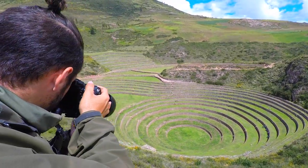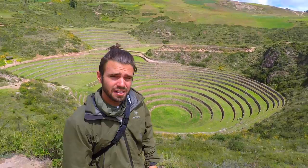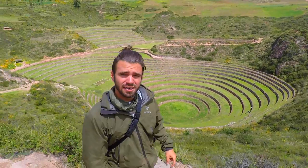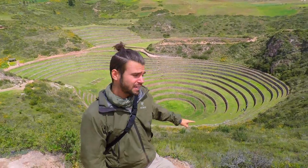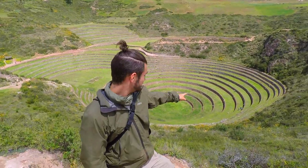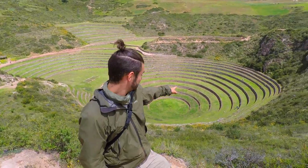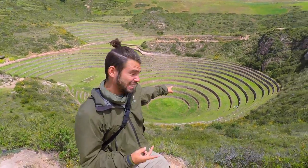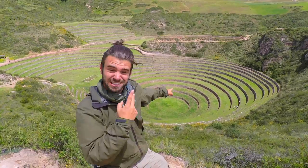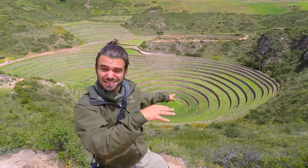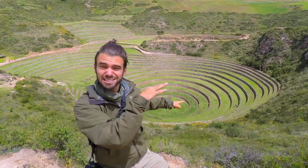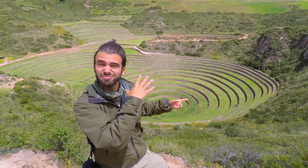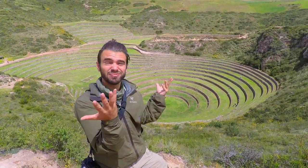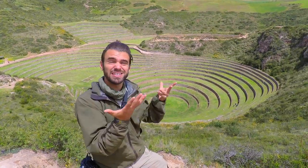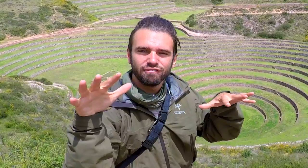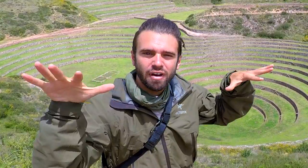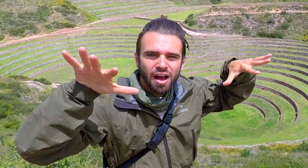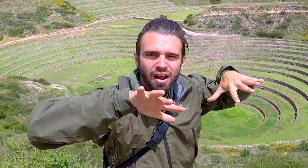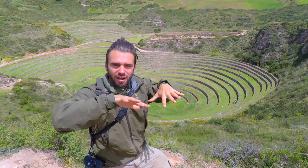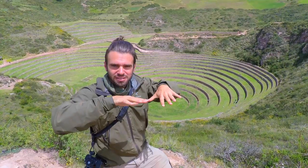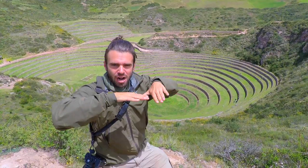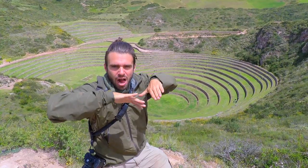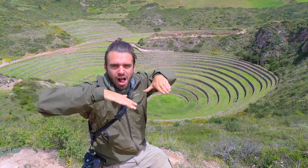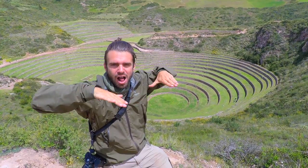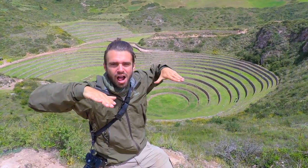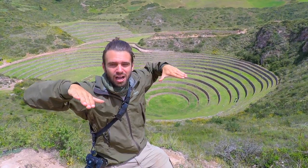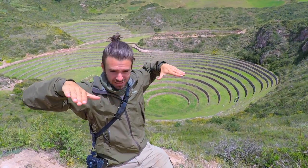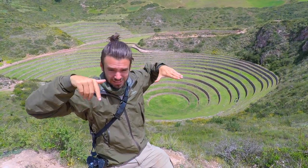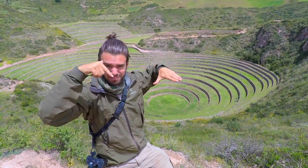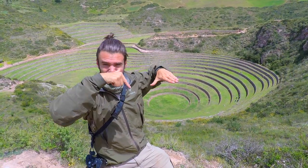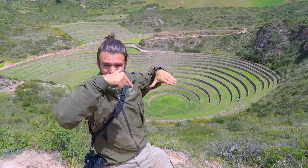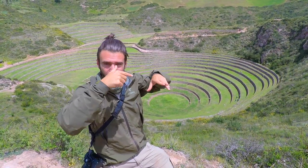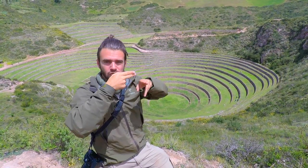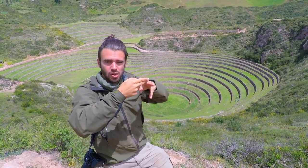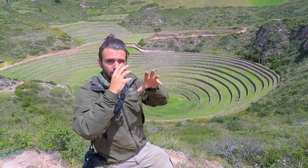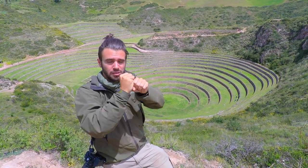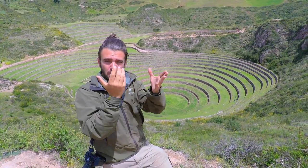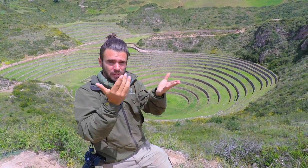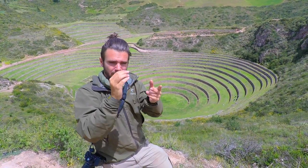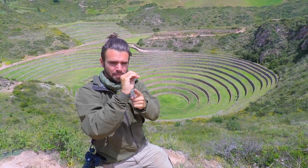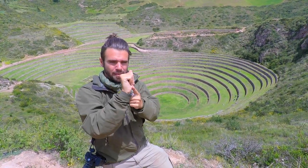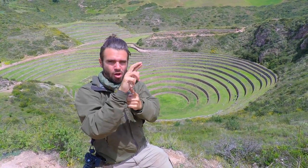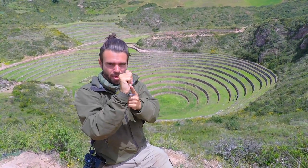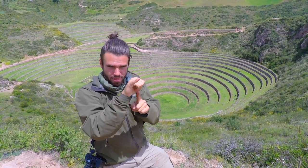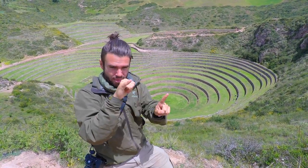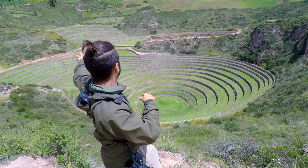You see this beautiful terraces? It's called "Moray"